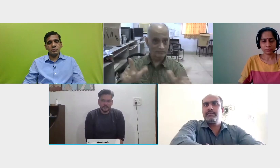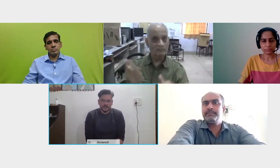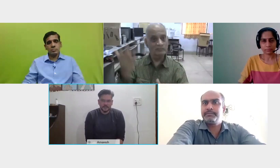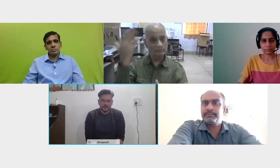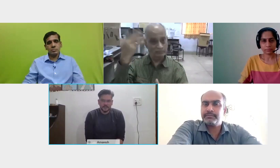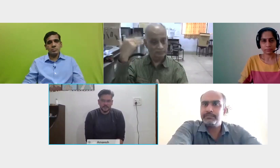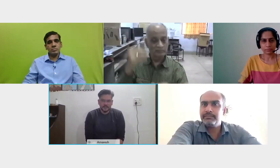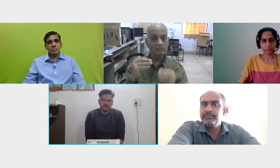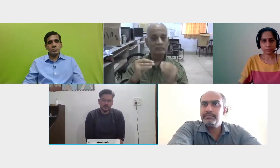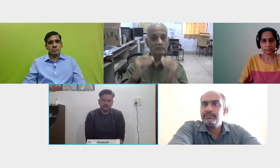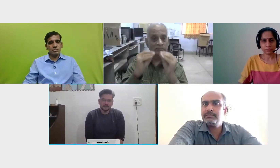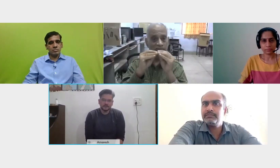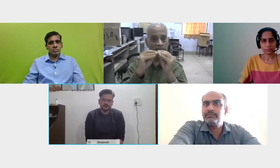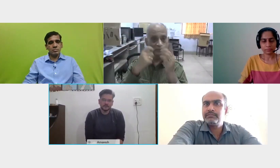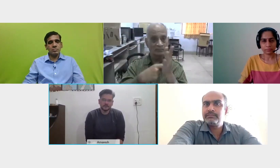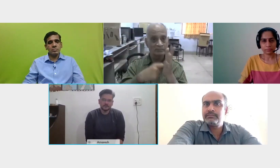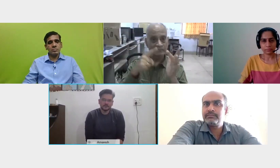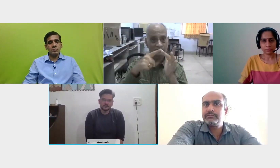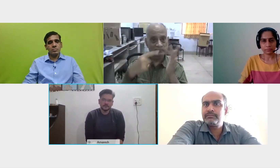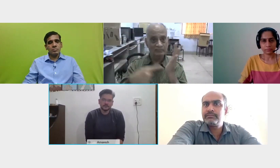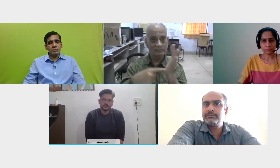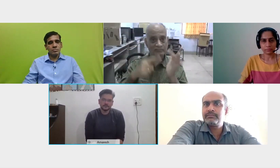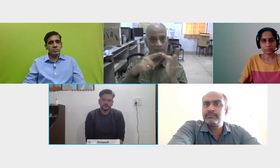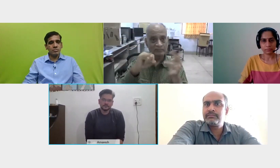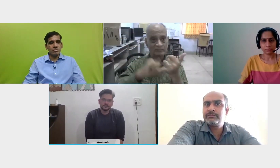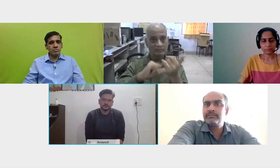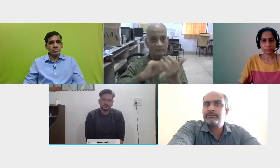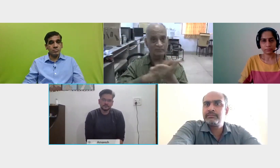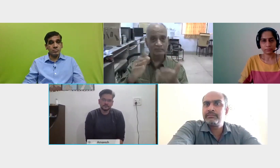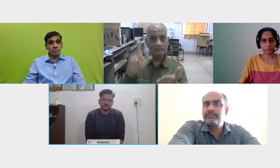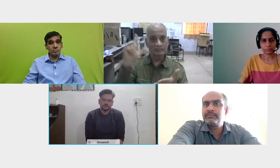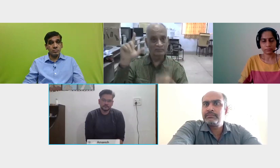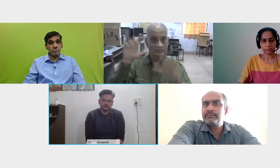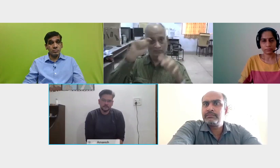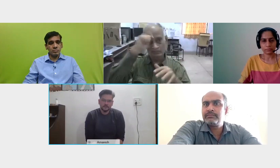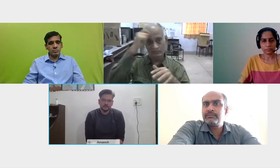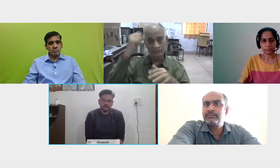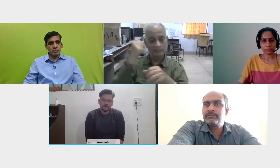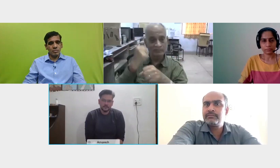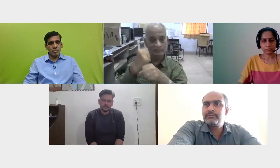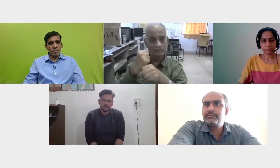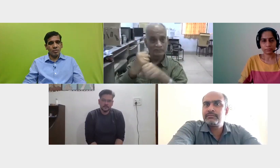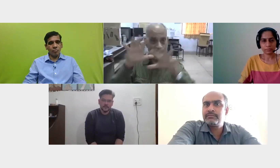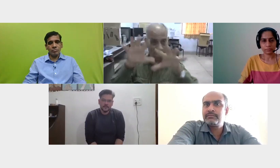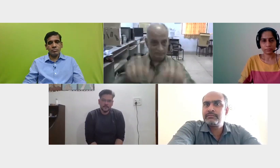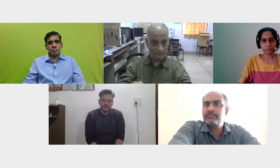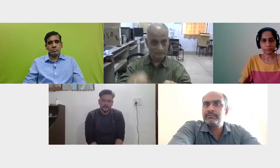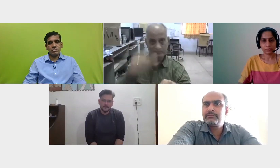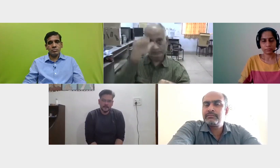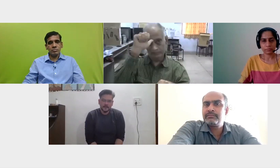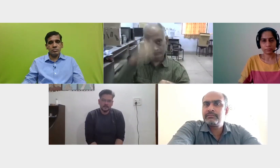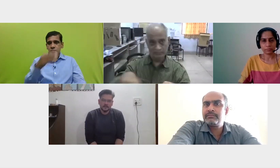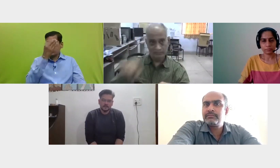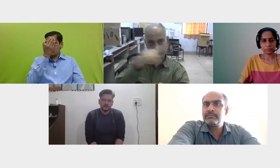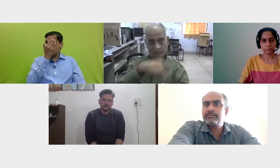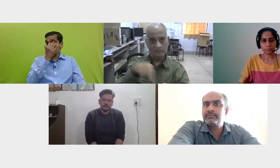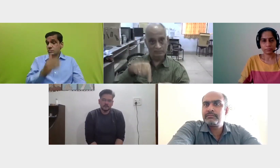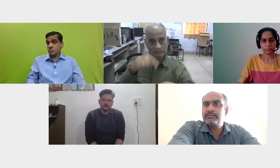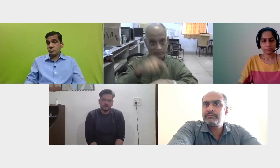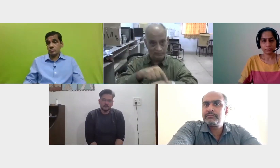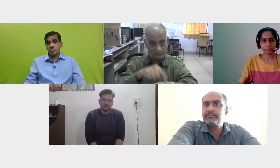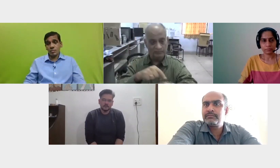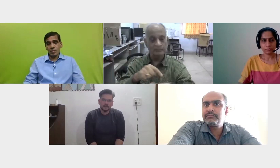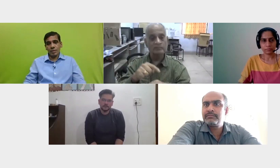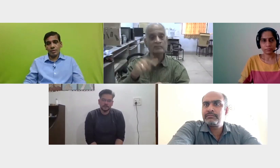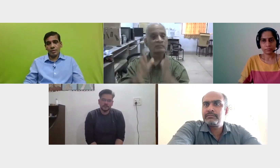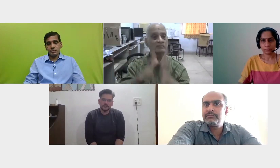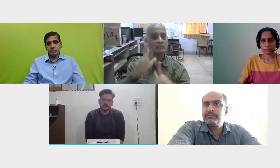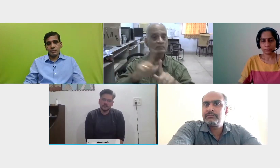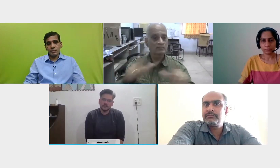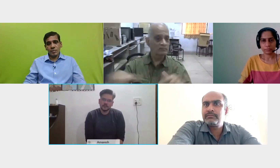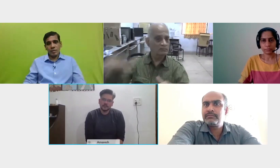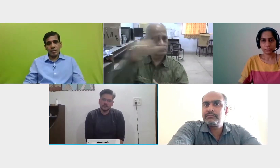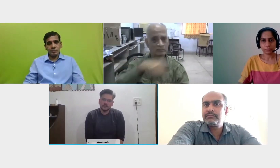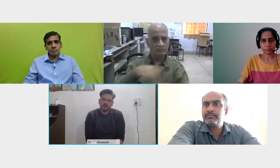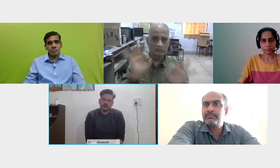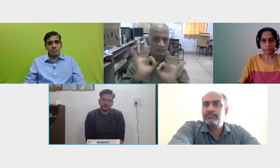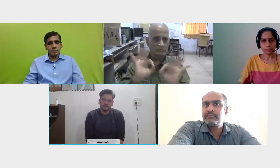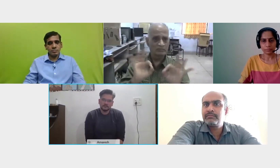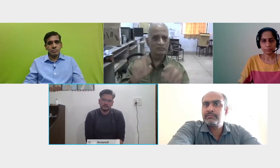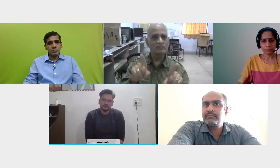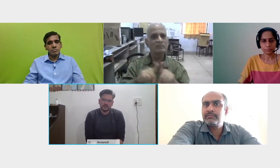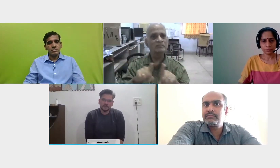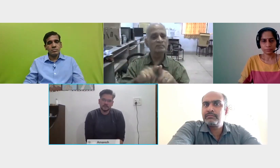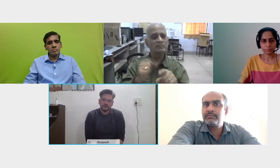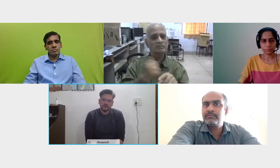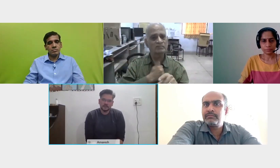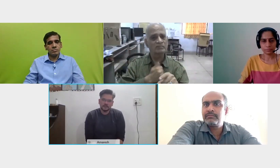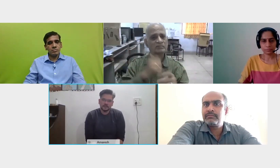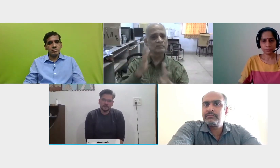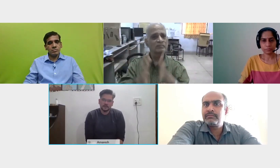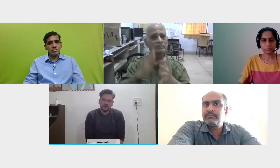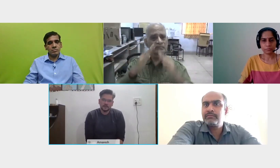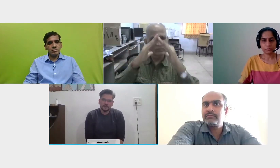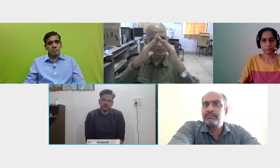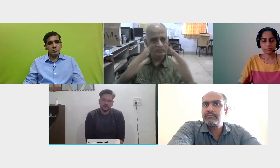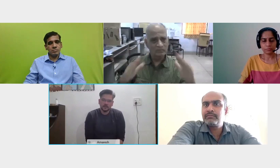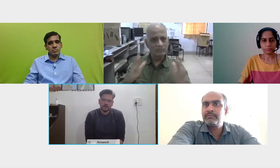Indian sign language. You know when the British had the controlling India at the point of